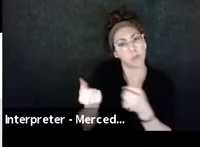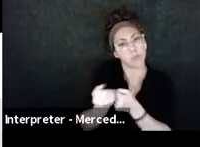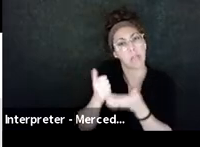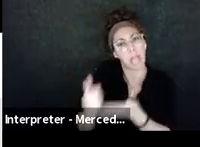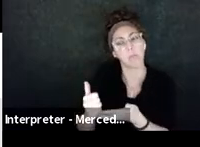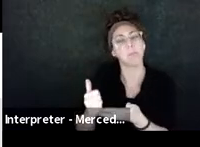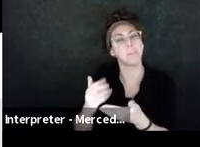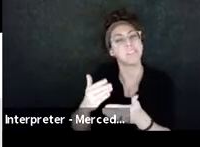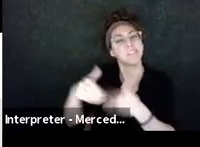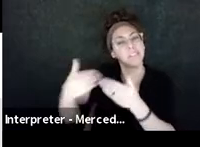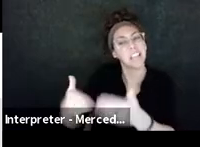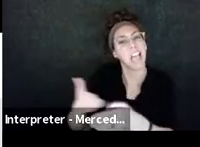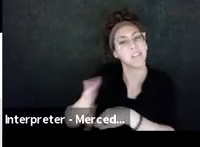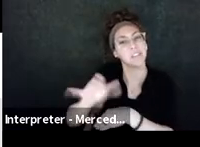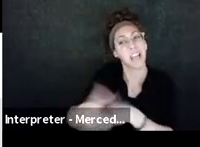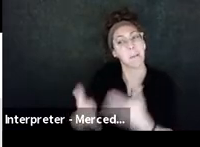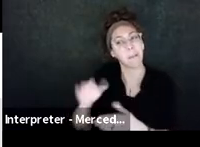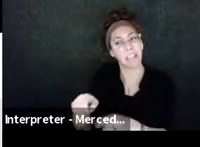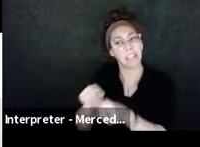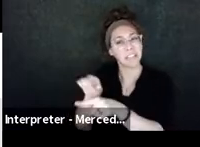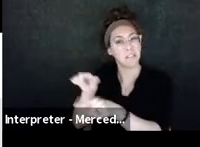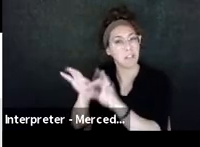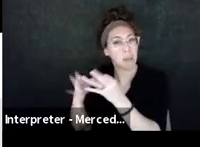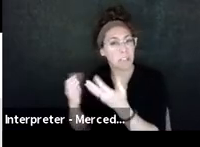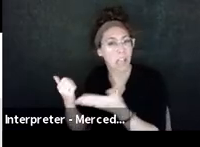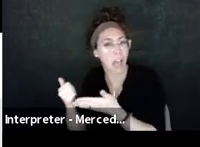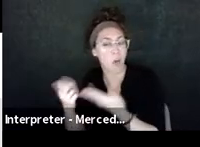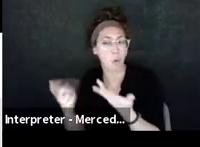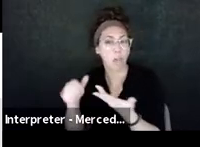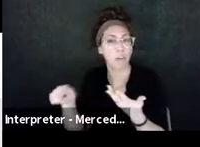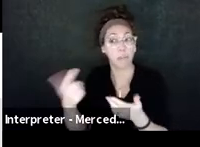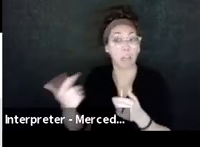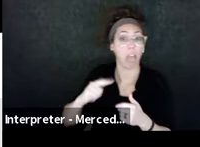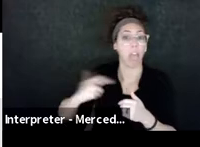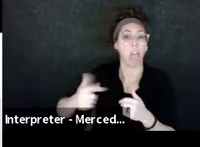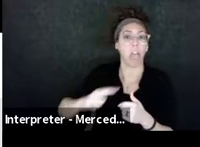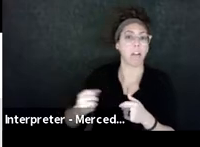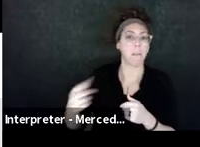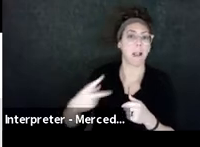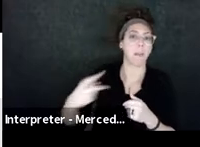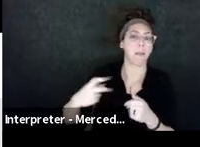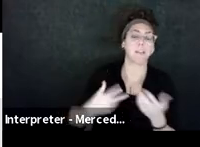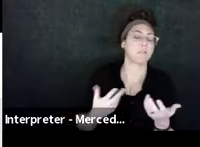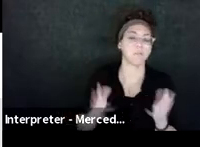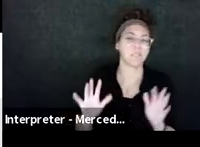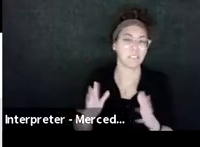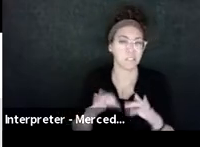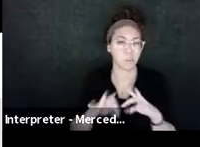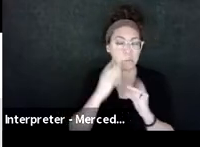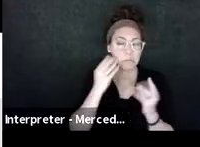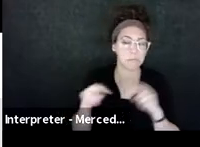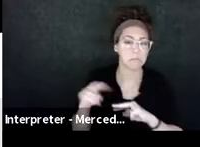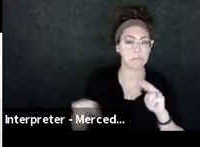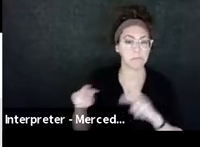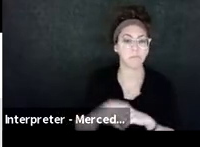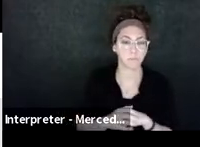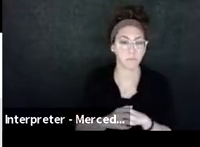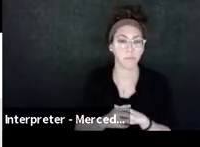maria.rodriguez: Traditional diversion just means that, again, you have the end of conversation is a problem solving conversation that we've had with the individual to allow them to access resources that they already have